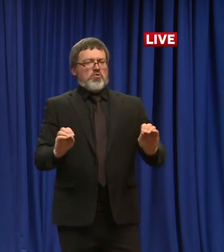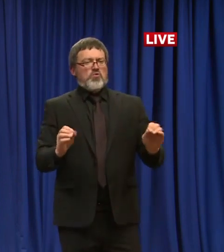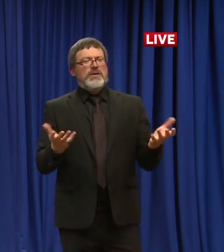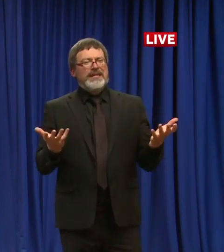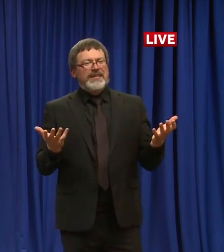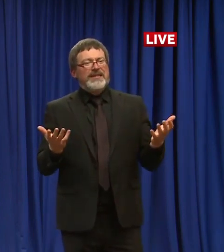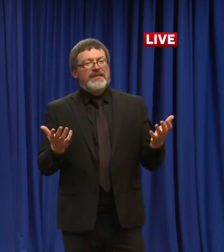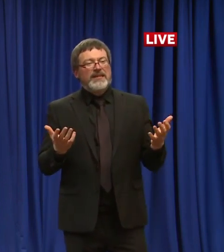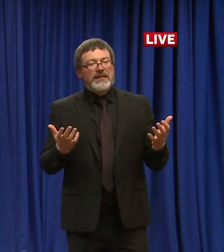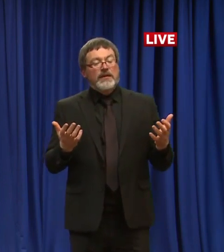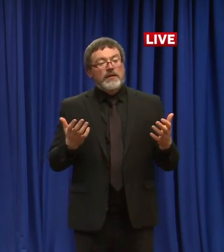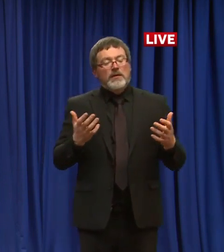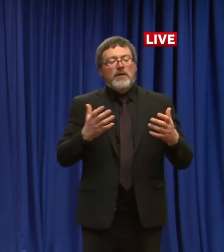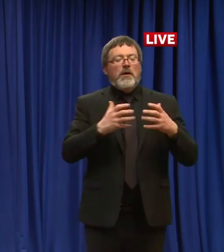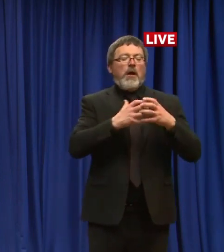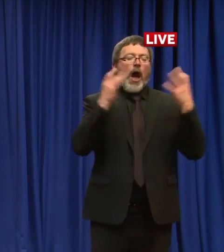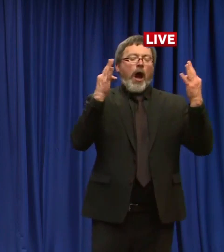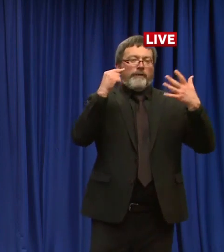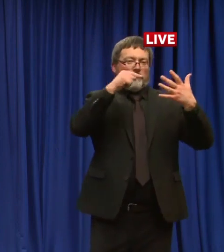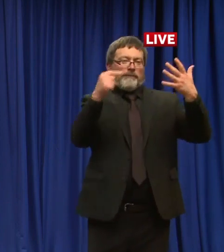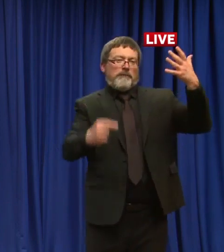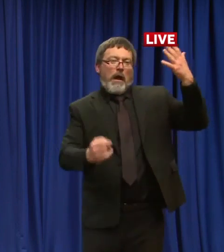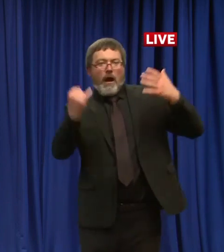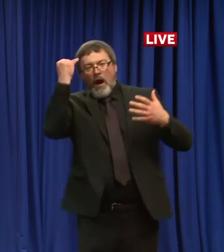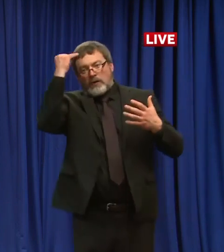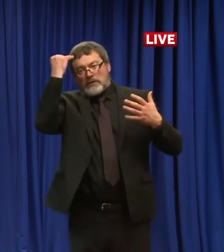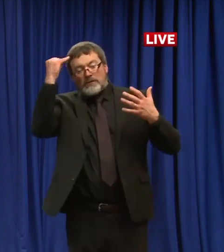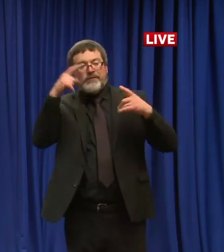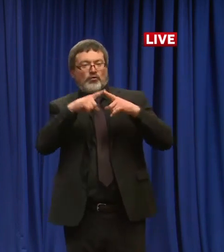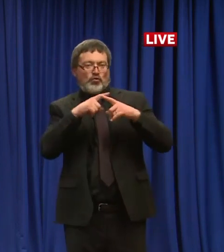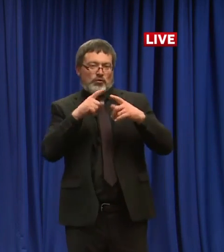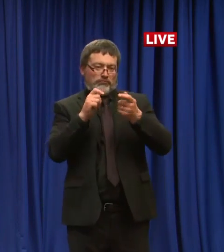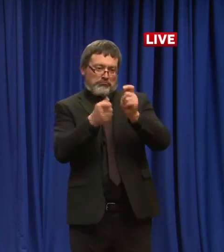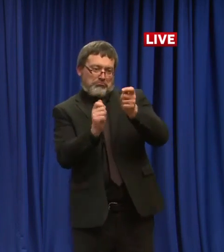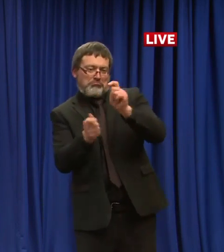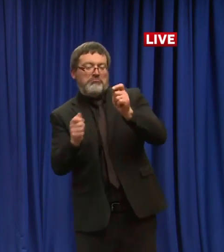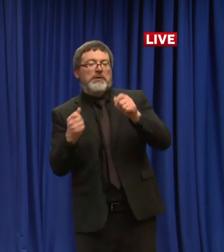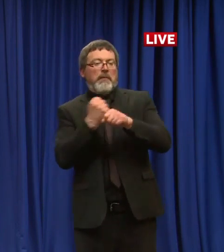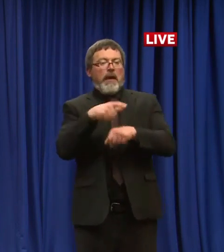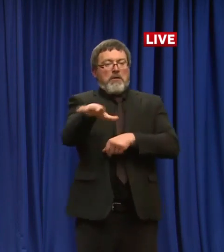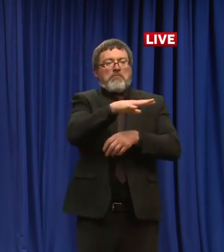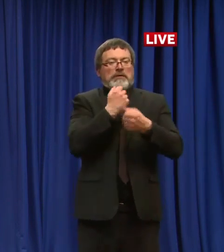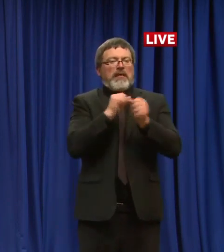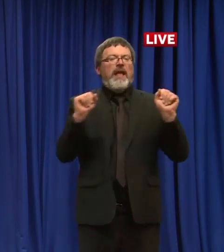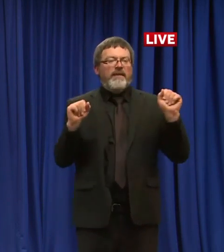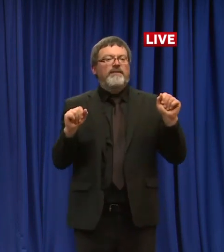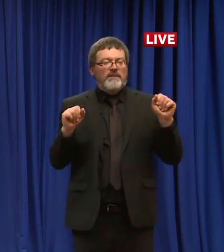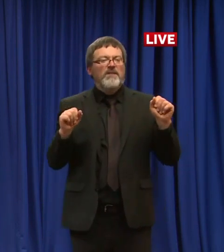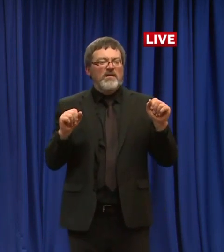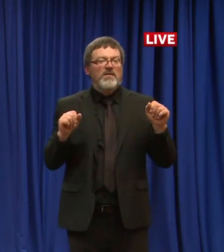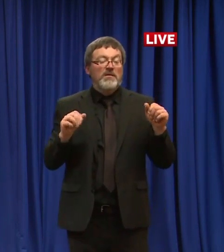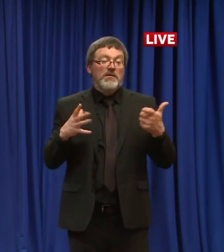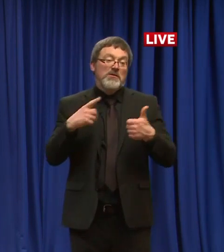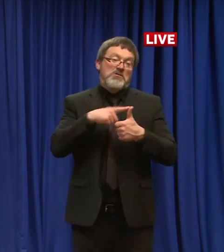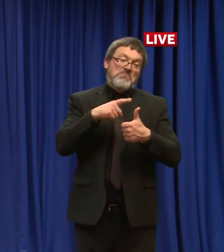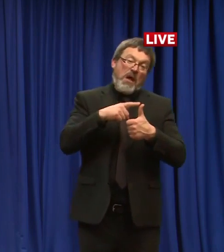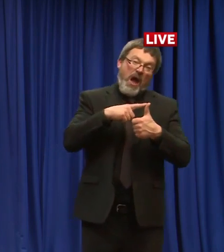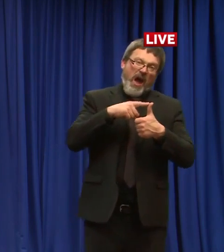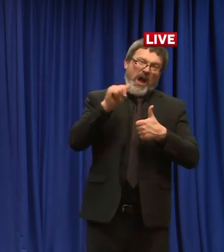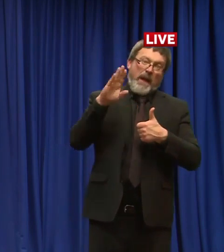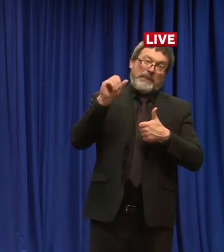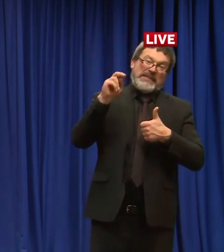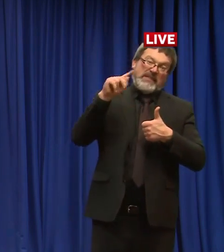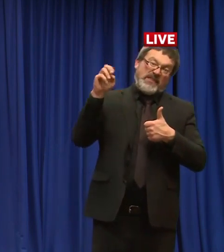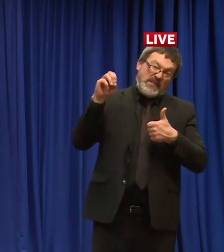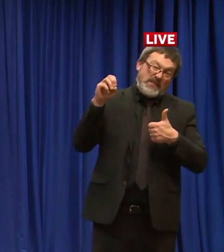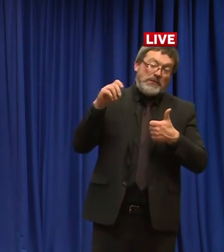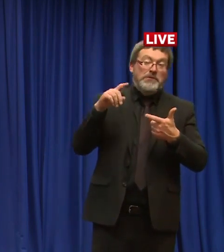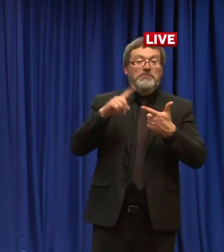THERE’S A VARIETY OF DIFFERENT GUIDANCE THAT WE COULD PUT IN TO MAKE SURE WE WANT FOLKS TO FEEL SAFE WHEN THEY WALK IN, BUT EVEN IF THEY DON’T FEEL SAFE GOING THEY WILL HAVE THE ABILITY TO